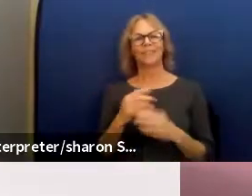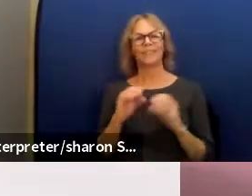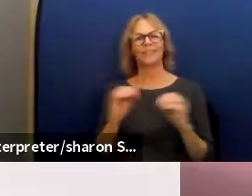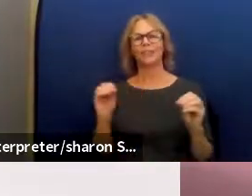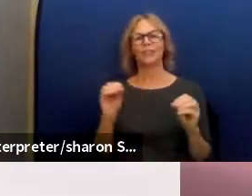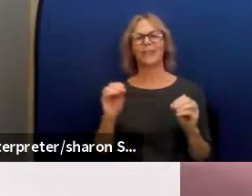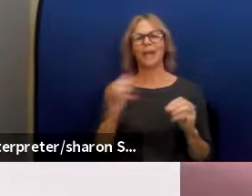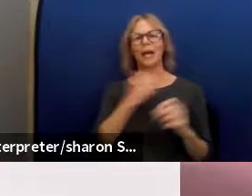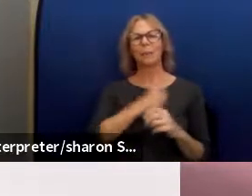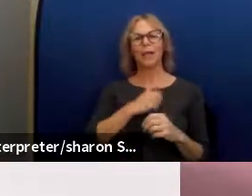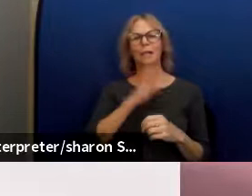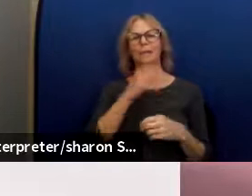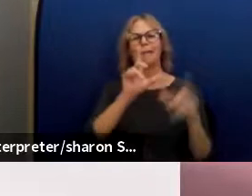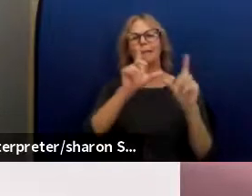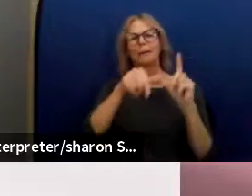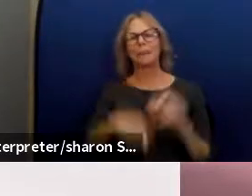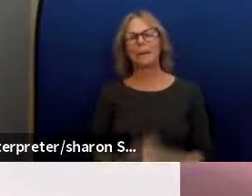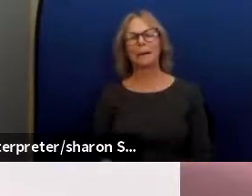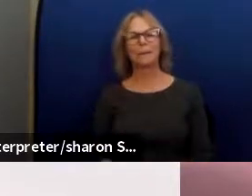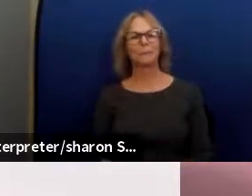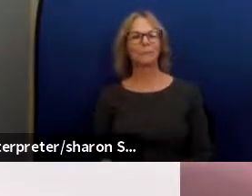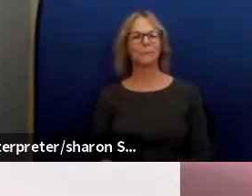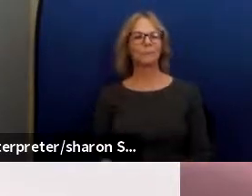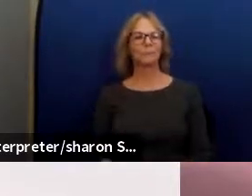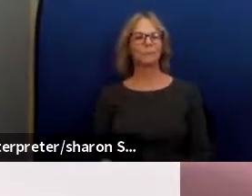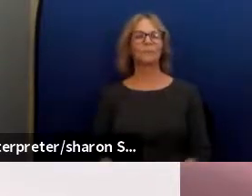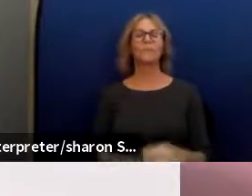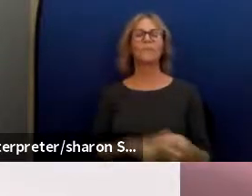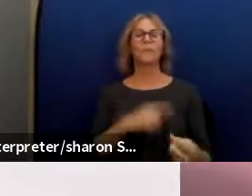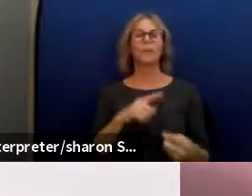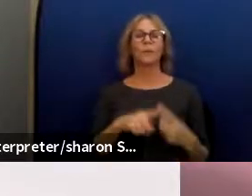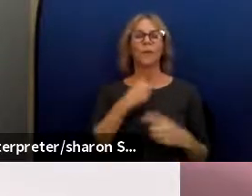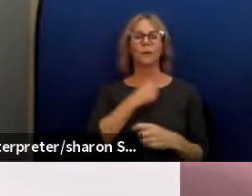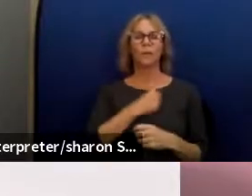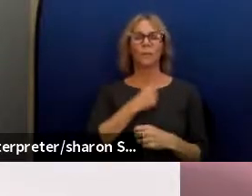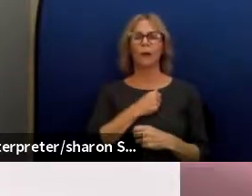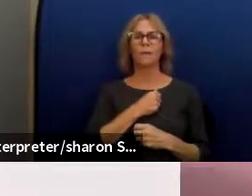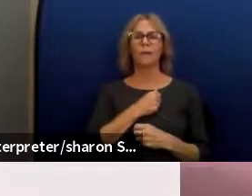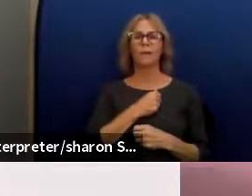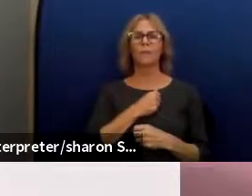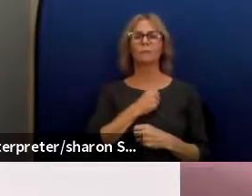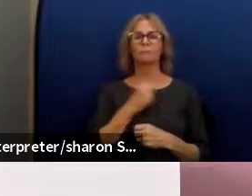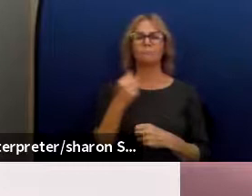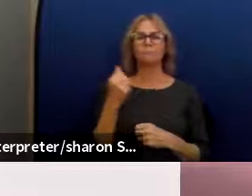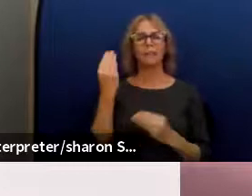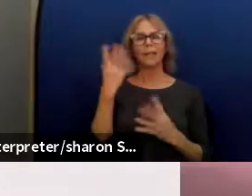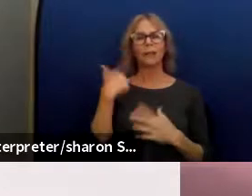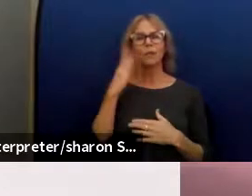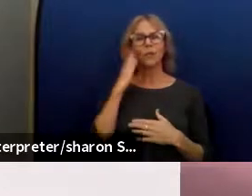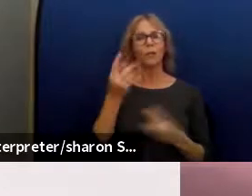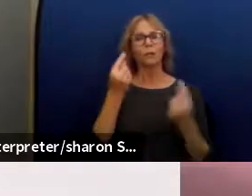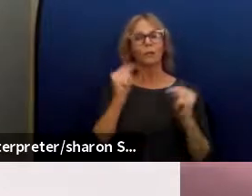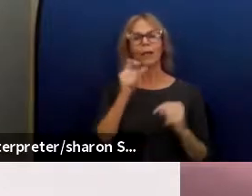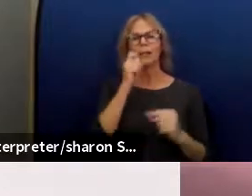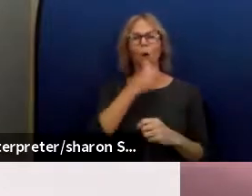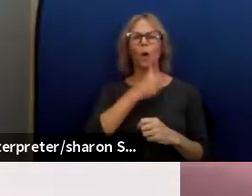apology. When you apologize, indicate that you will continue to make the effort, don't apologize in a way that is like, Ah, this is